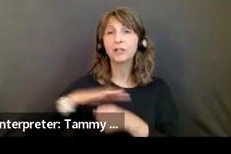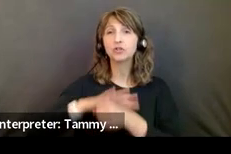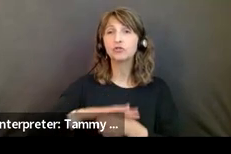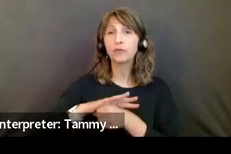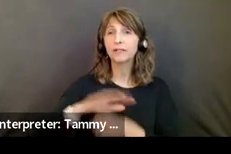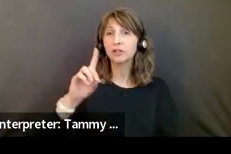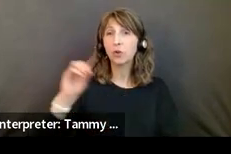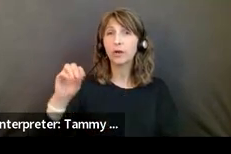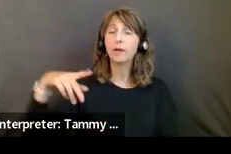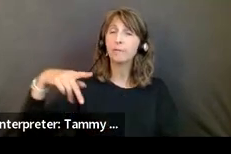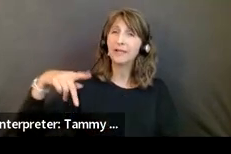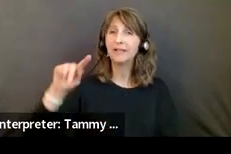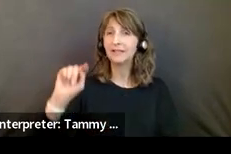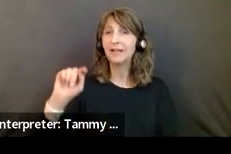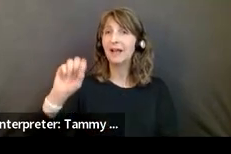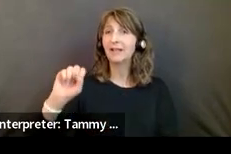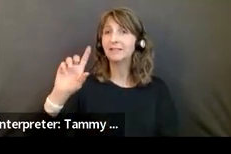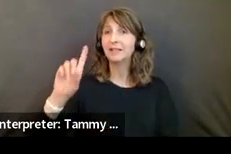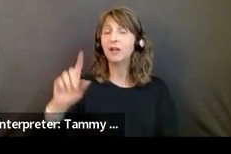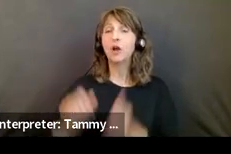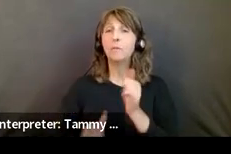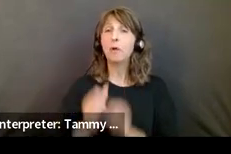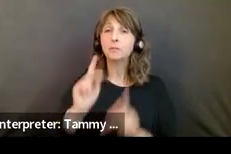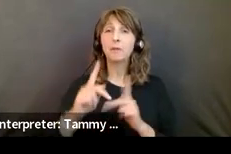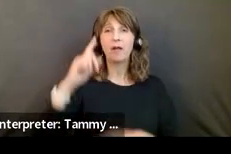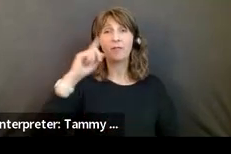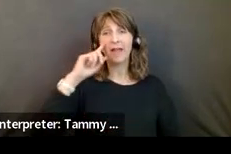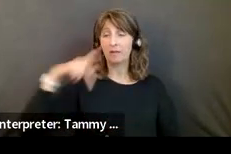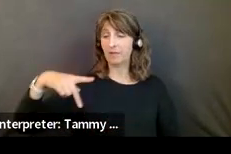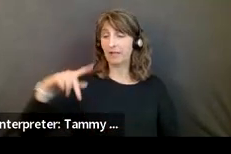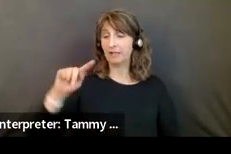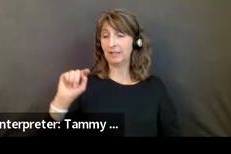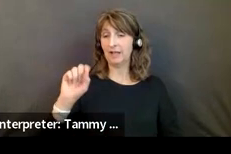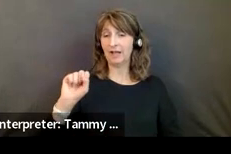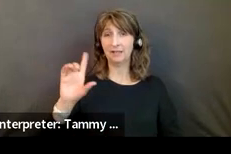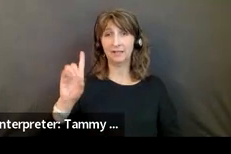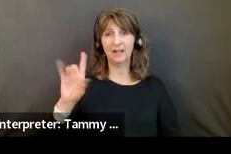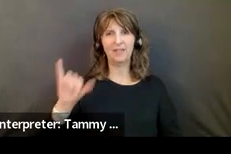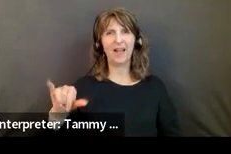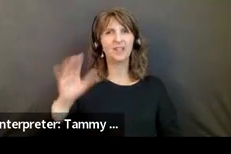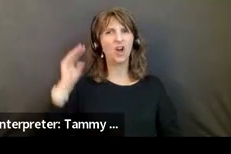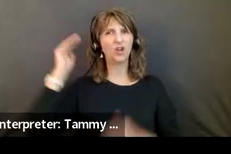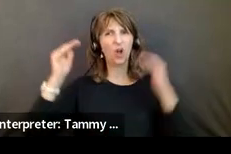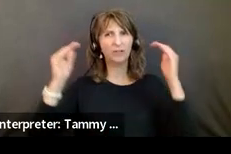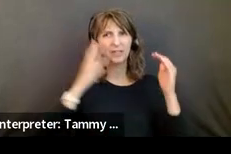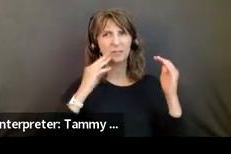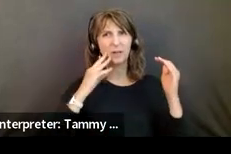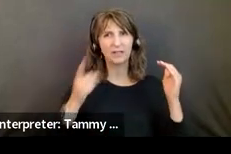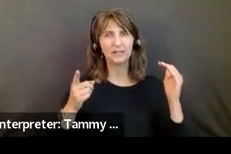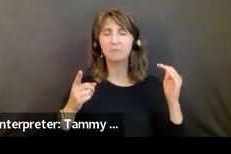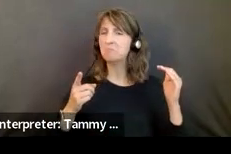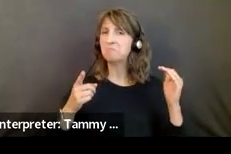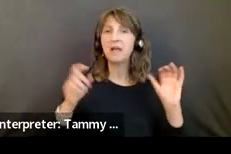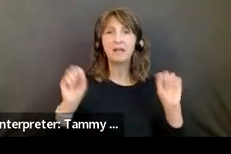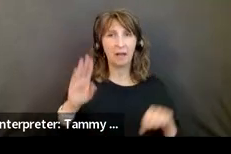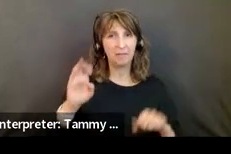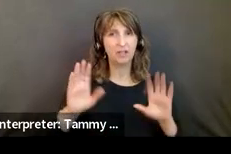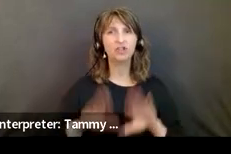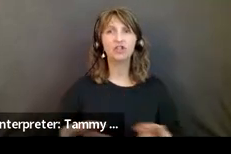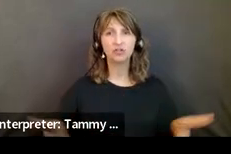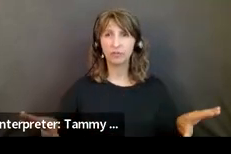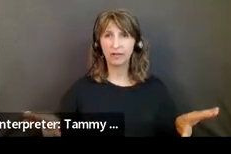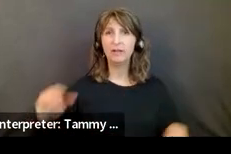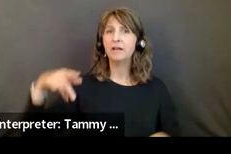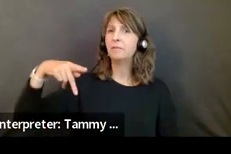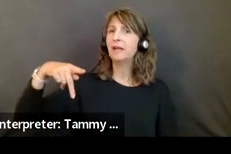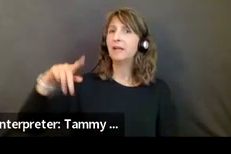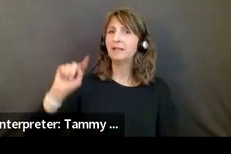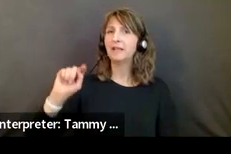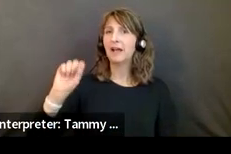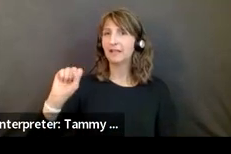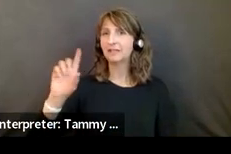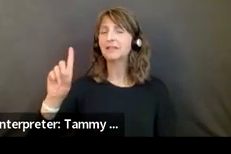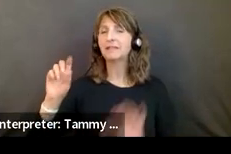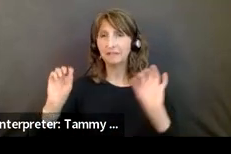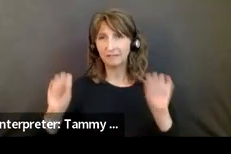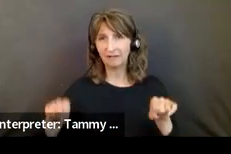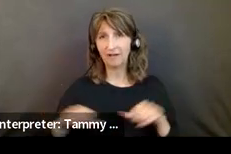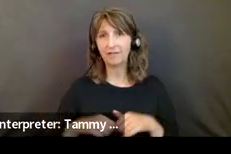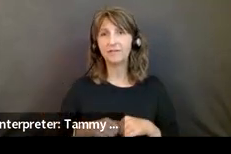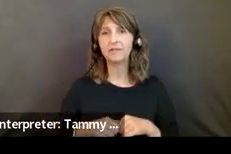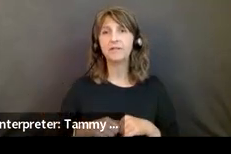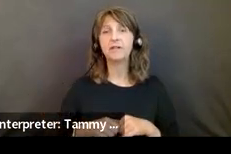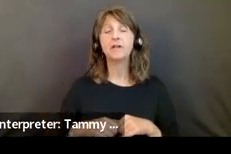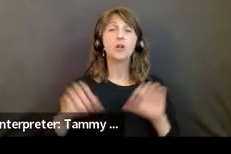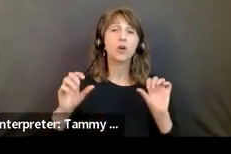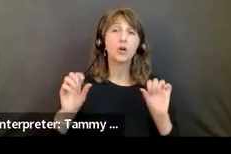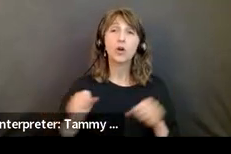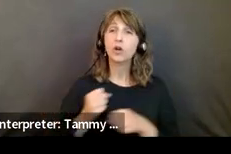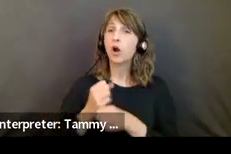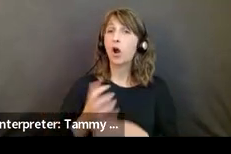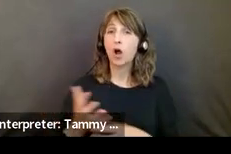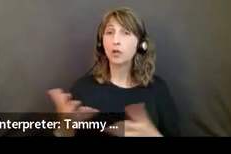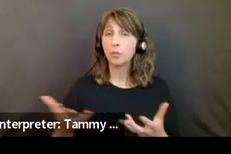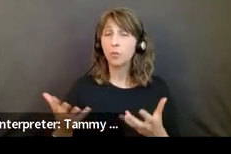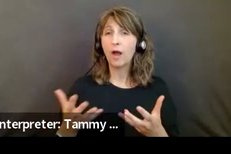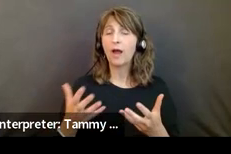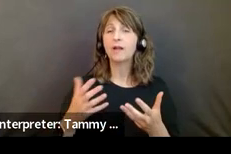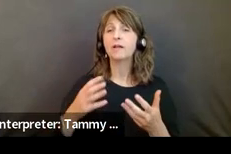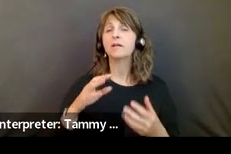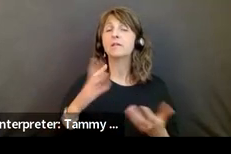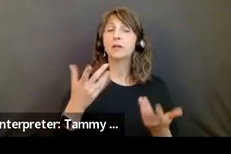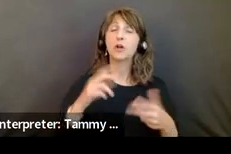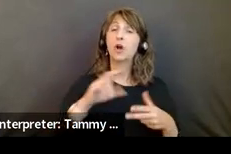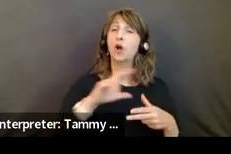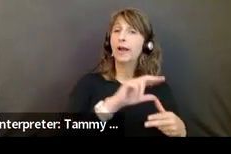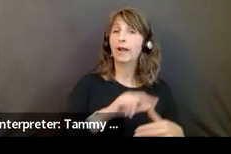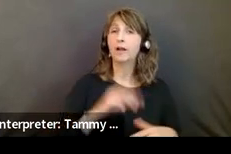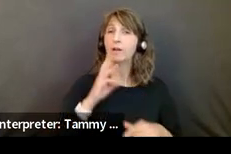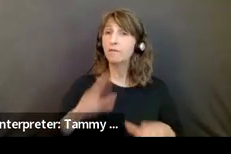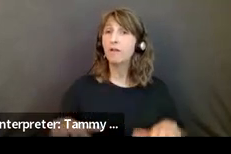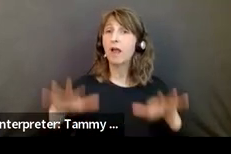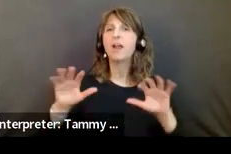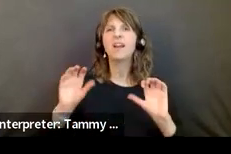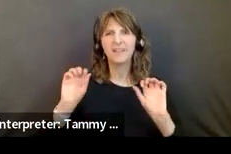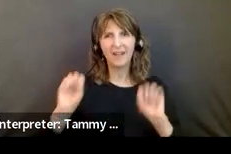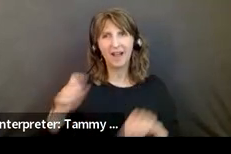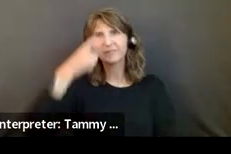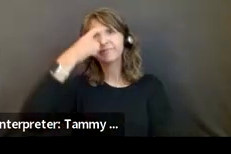There can be married, many of things that can call PTSD and children, whether that be hurricanes or flooding or the experiences that we had with COVID.